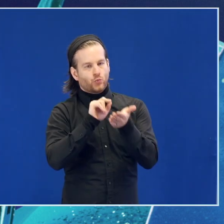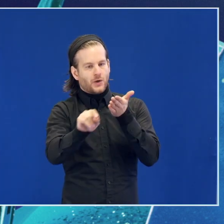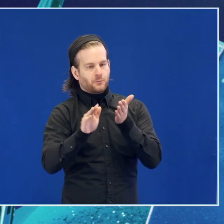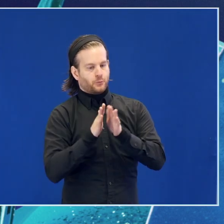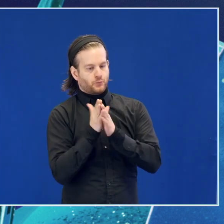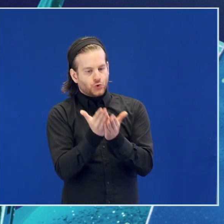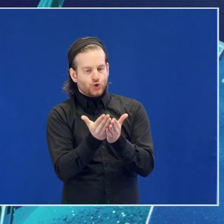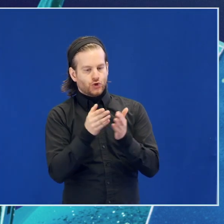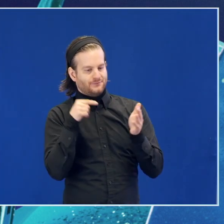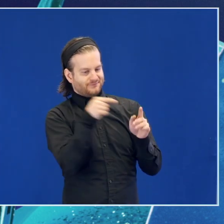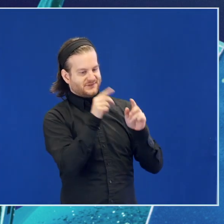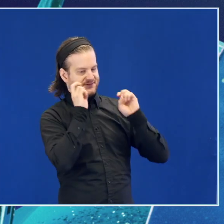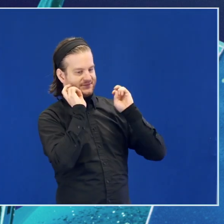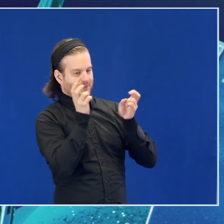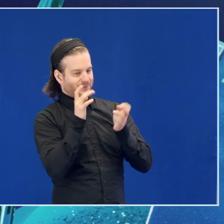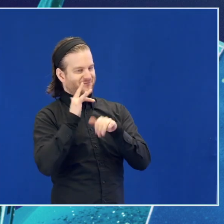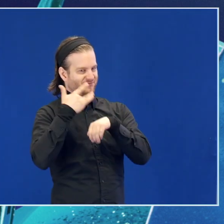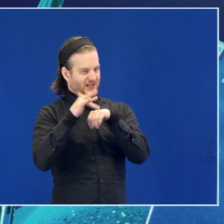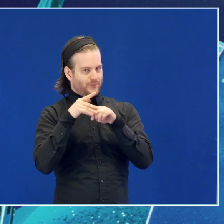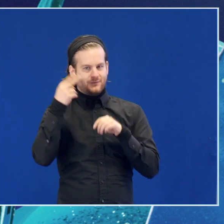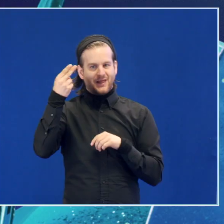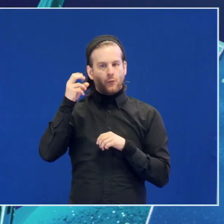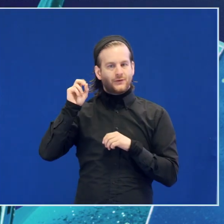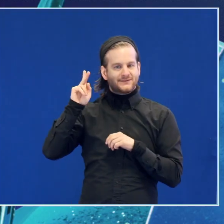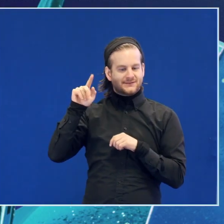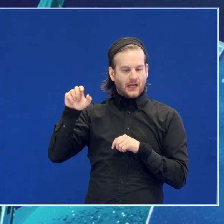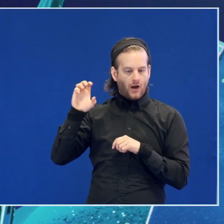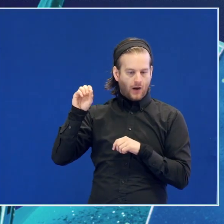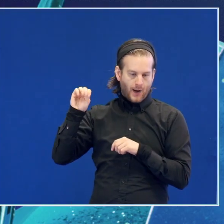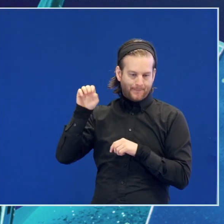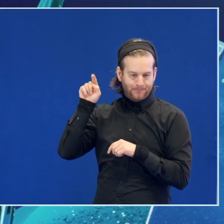This research has now expanded into our work in airports